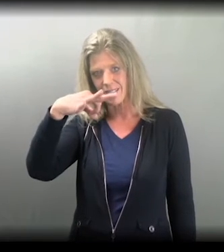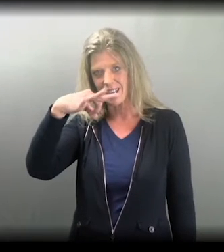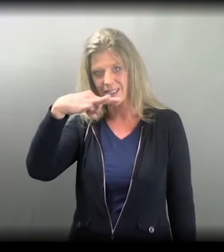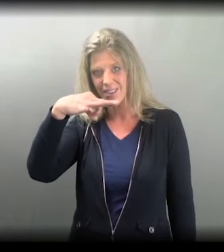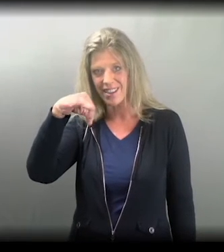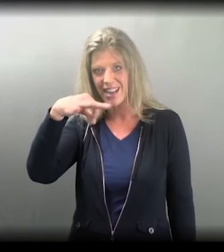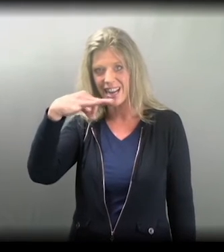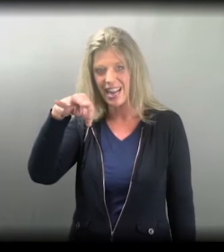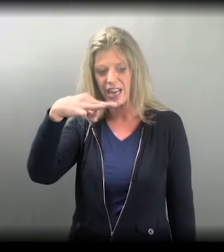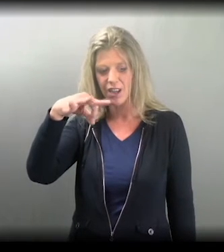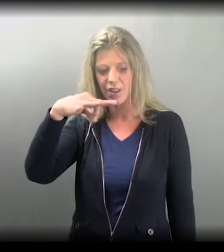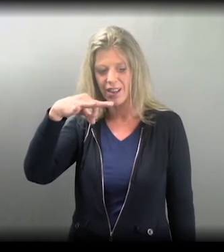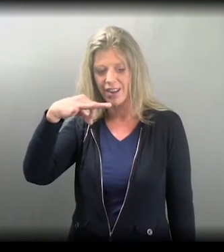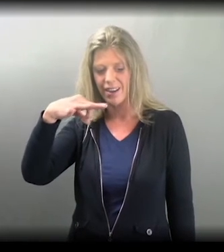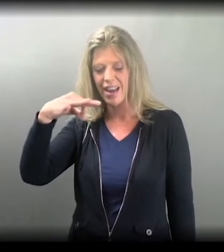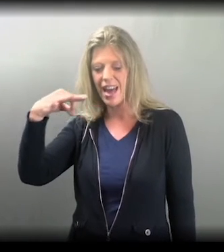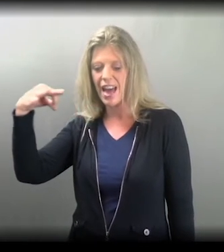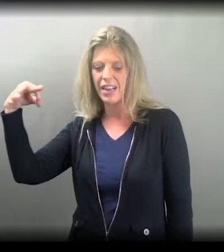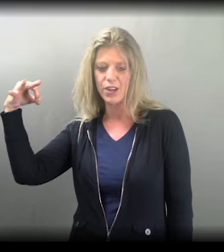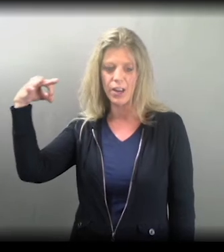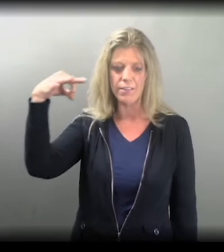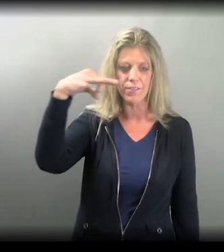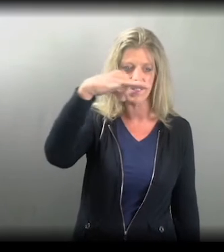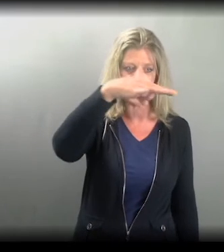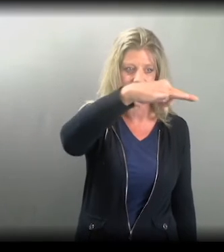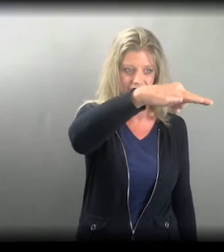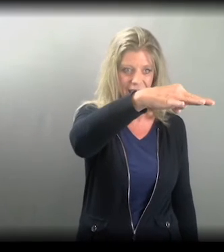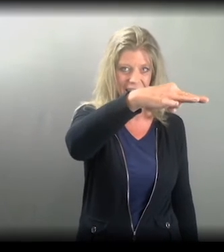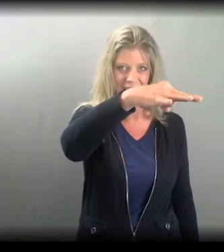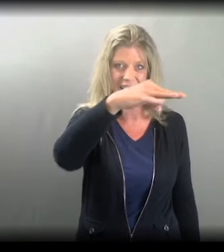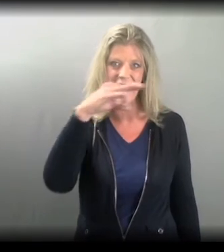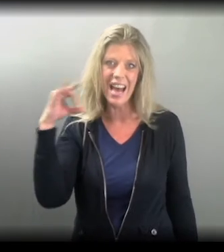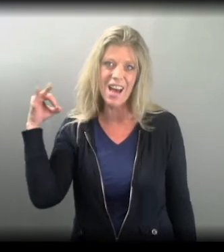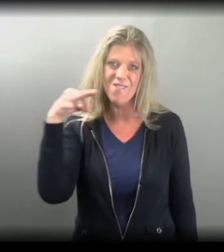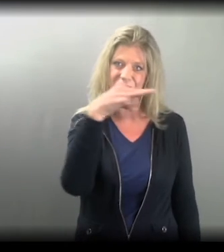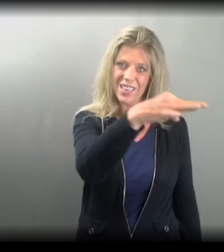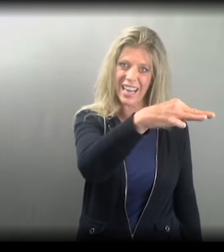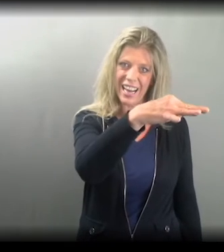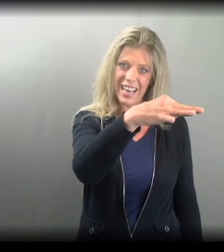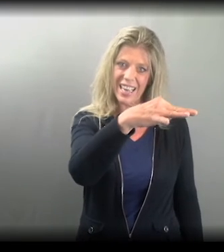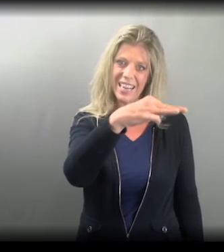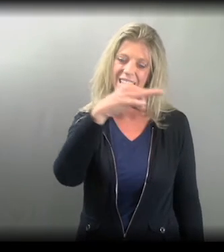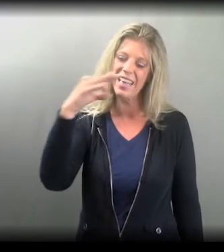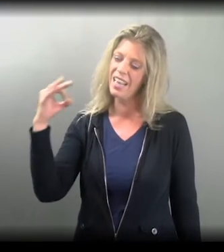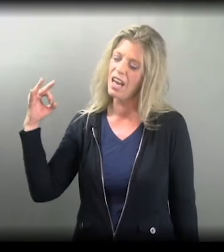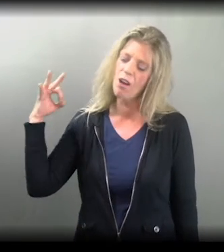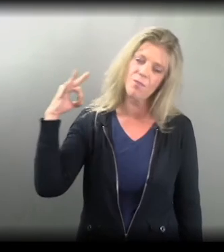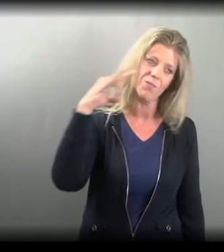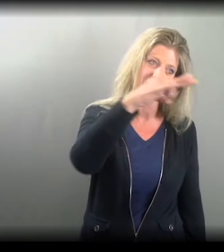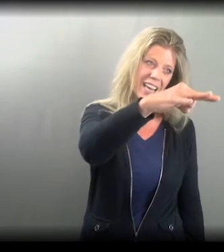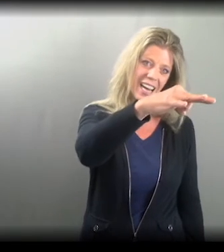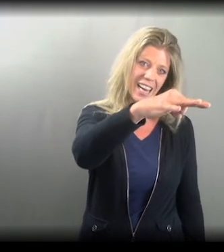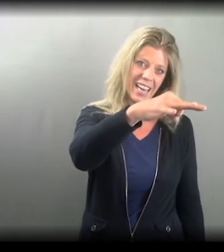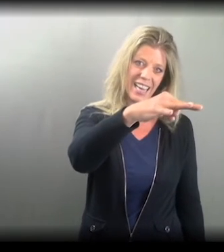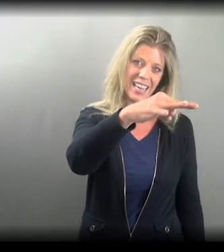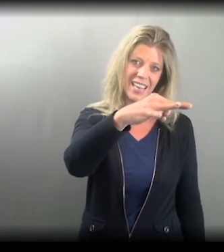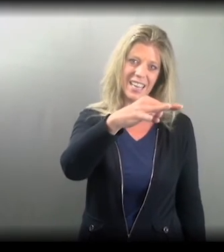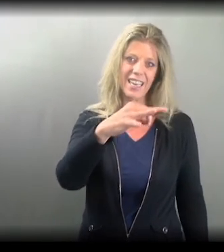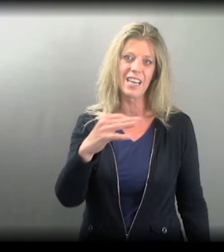so at that angle there, and you're gonna "fly." FLY